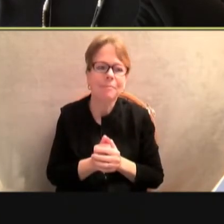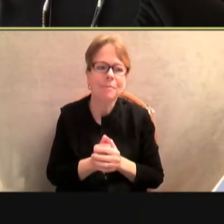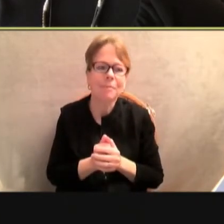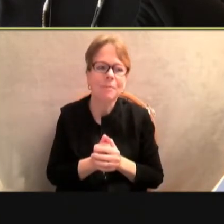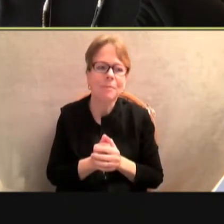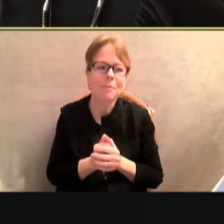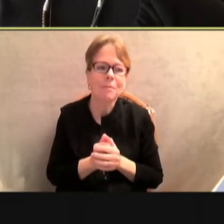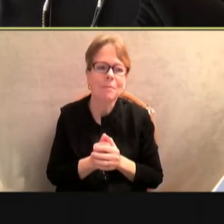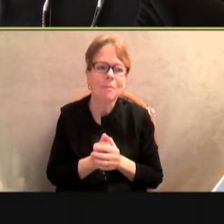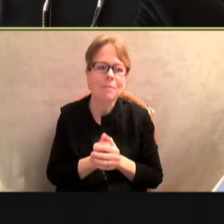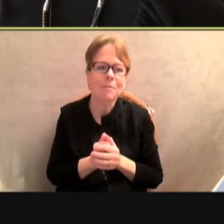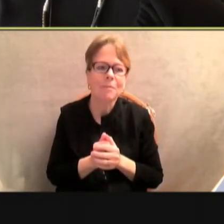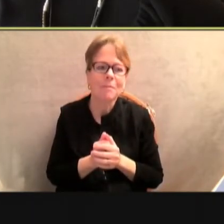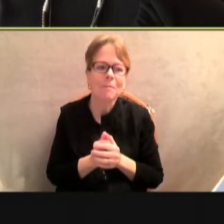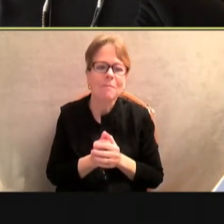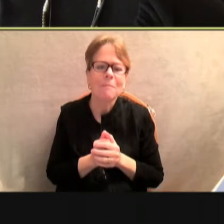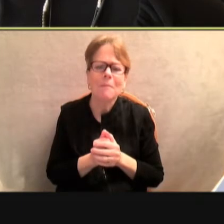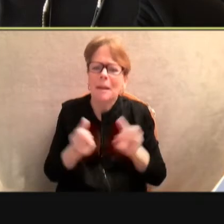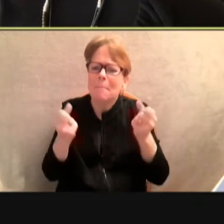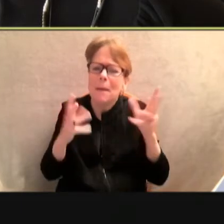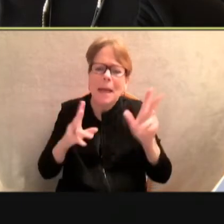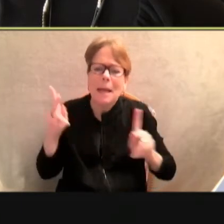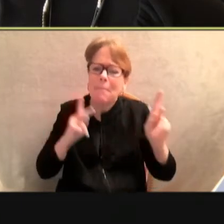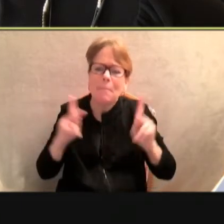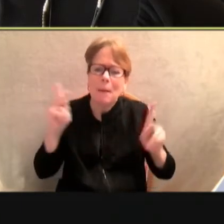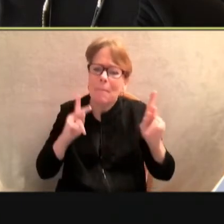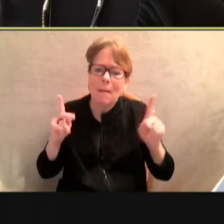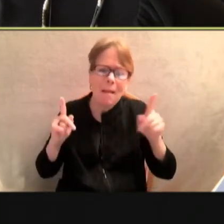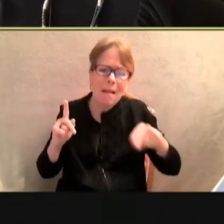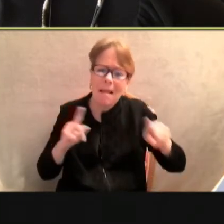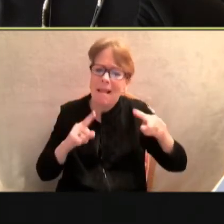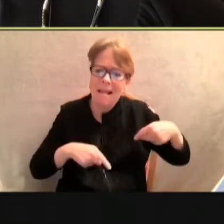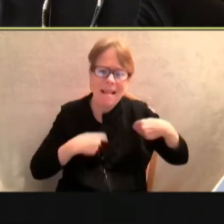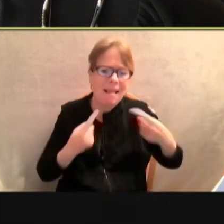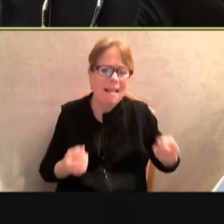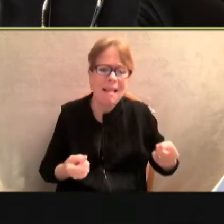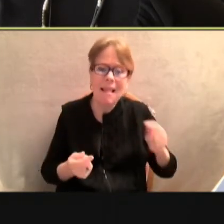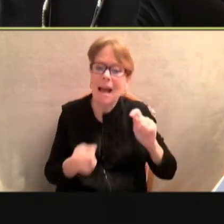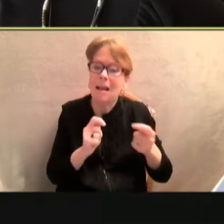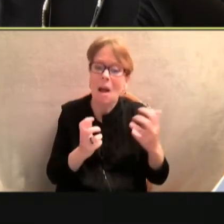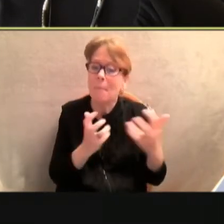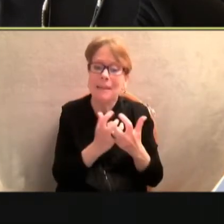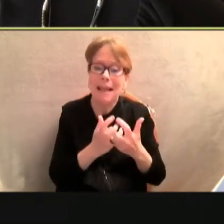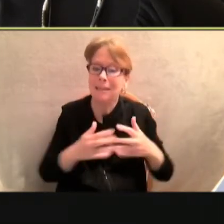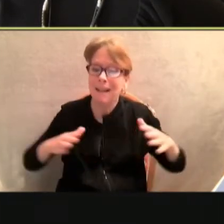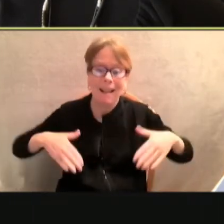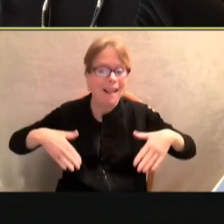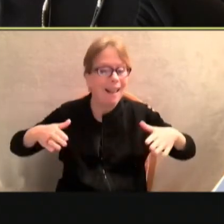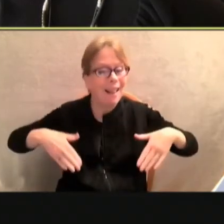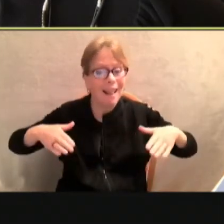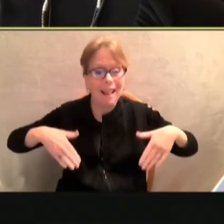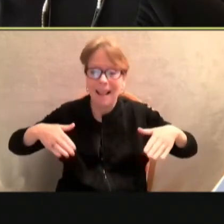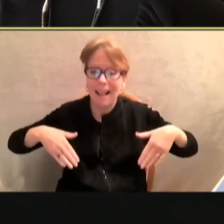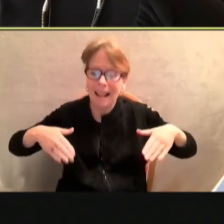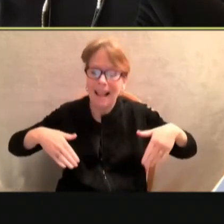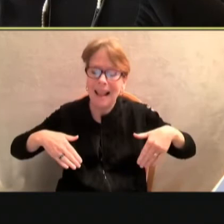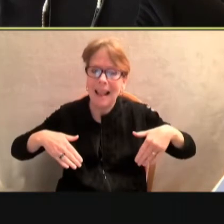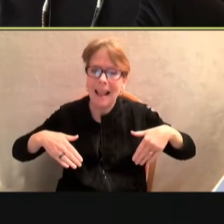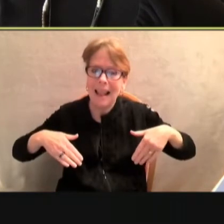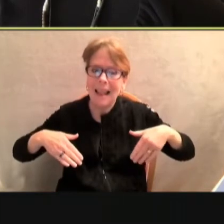who have not received accommodations, they're able to look back at their academic records